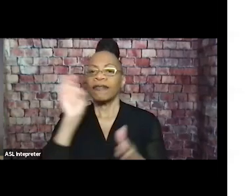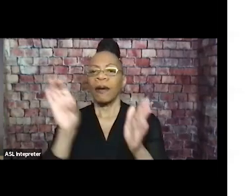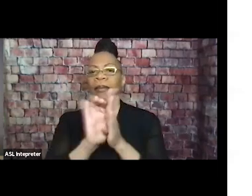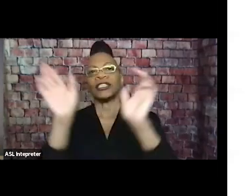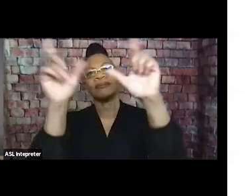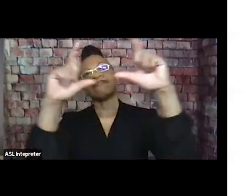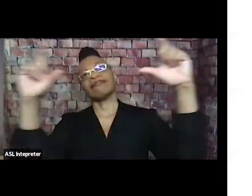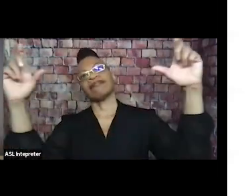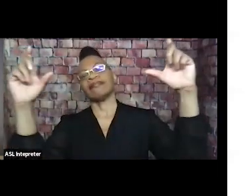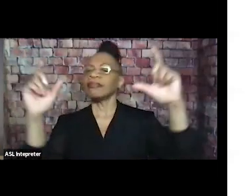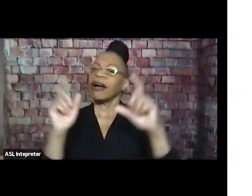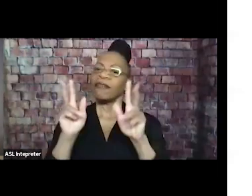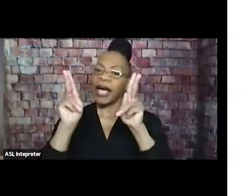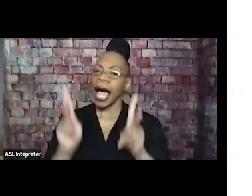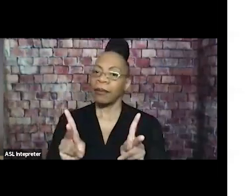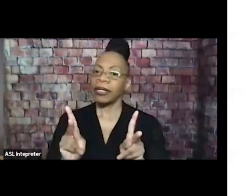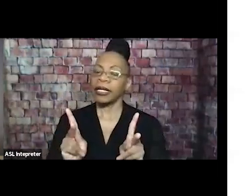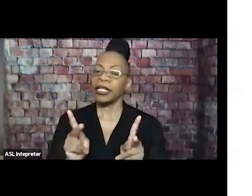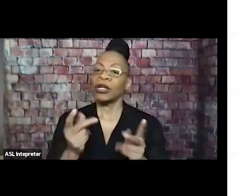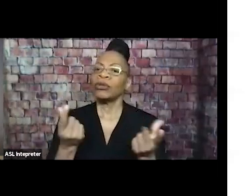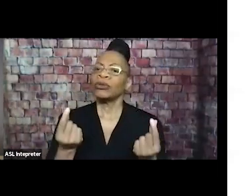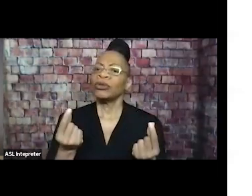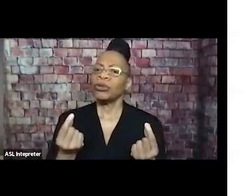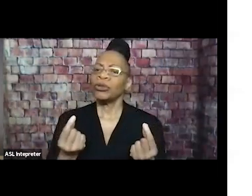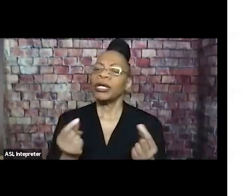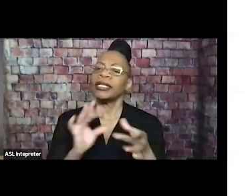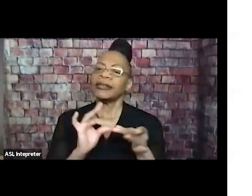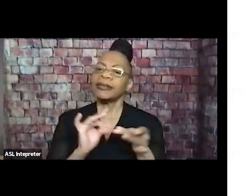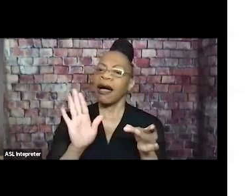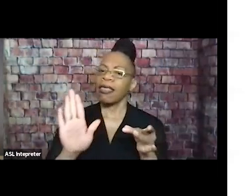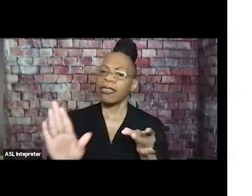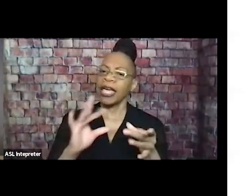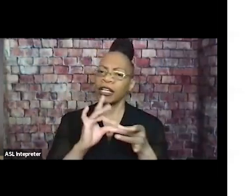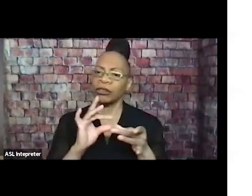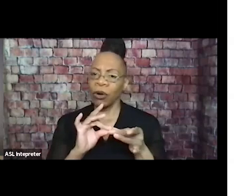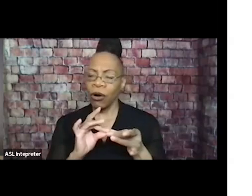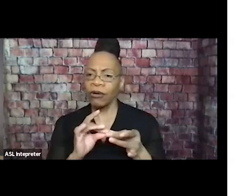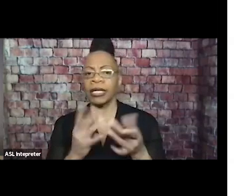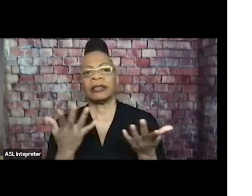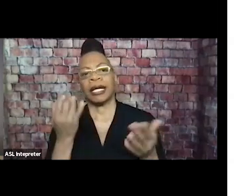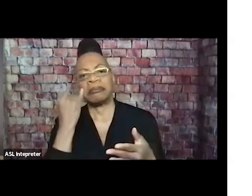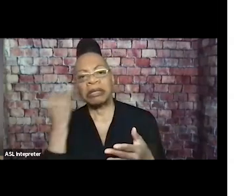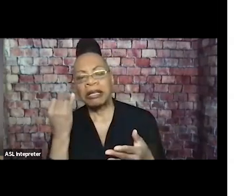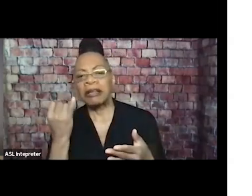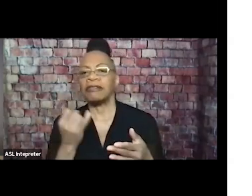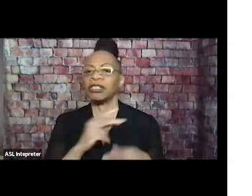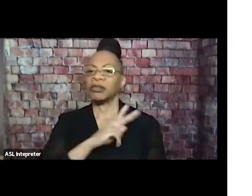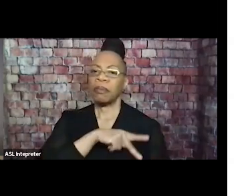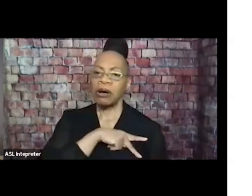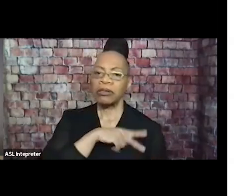You're gonna tell their story, whether it be about their personal history or legal history or perhaps about their substance use